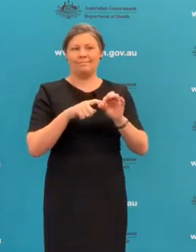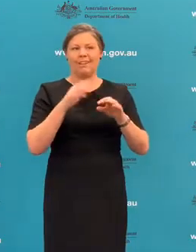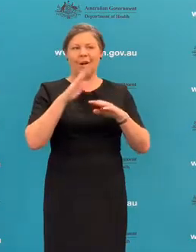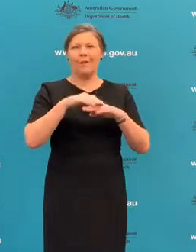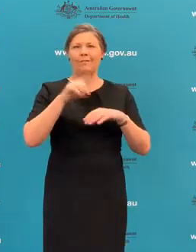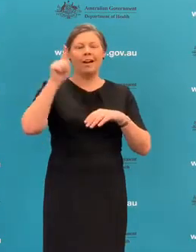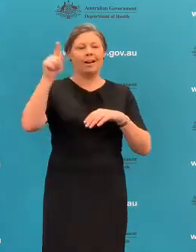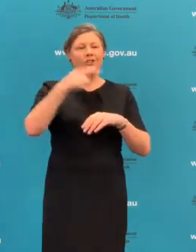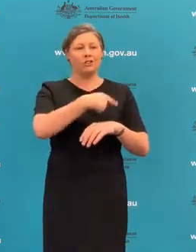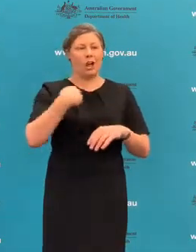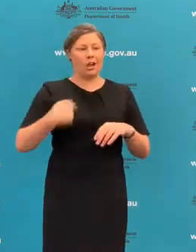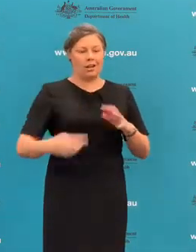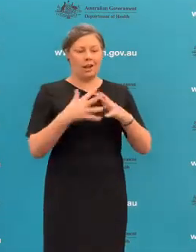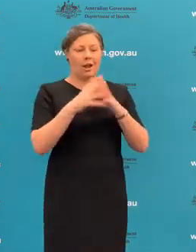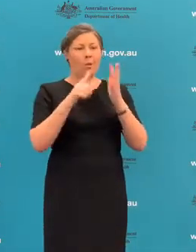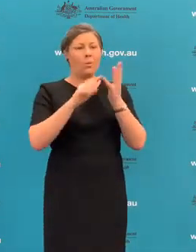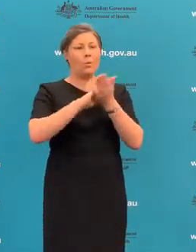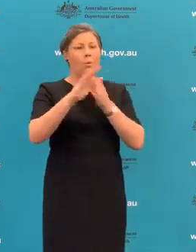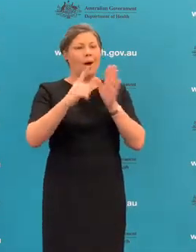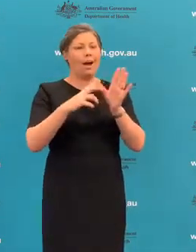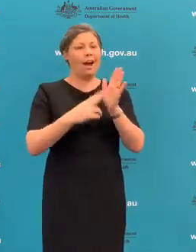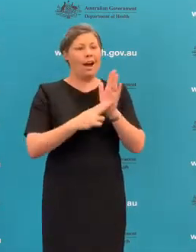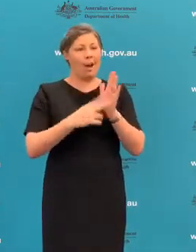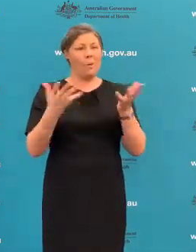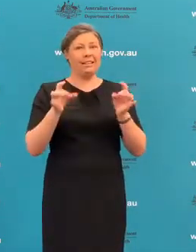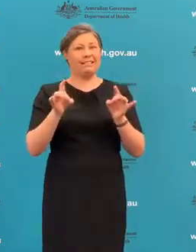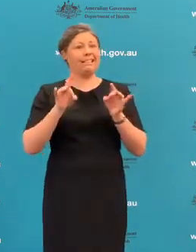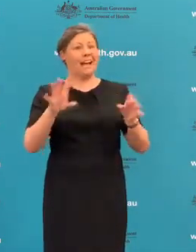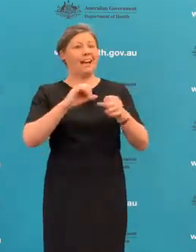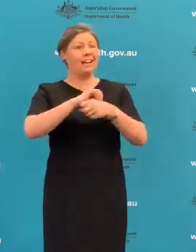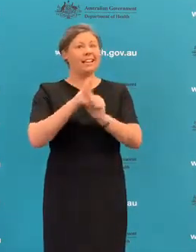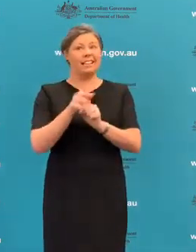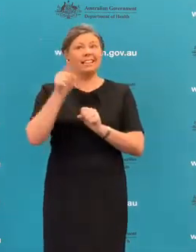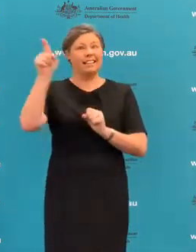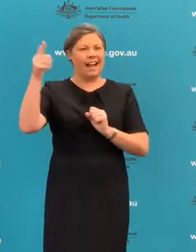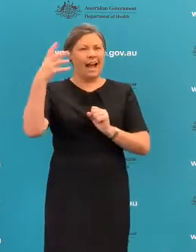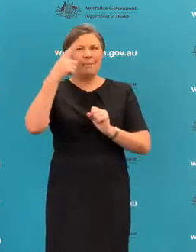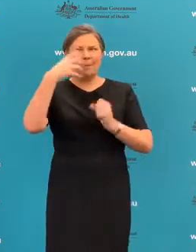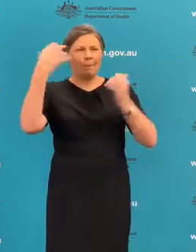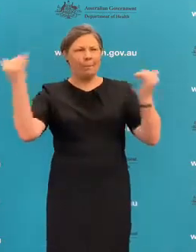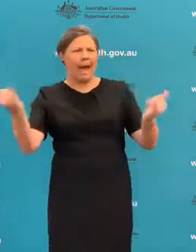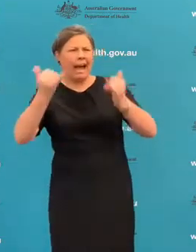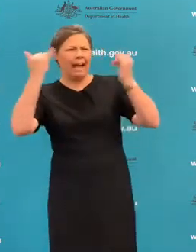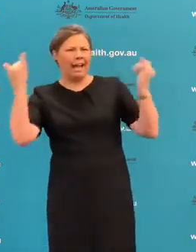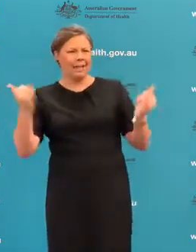in Wuhan in China and our response to seeing those images. I think it's